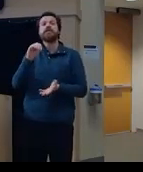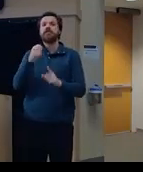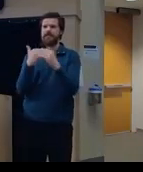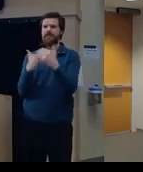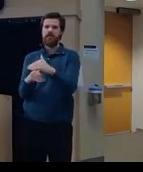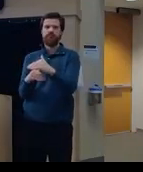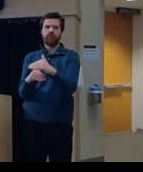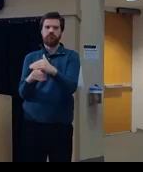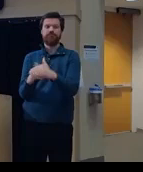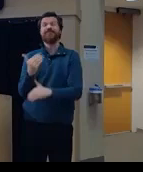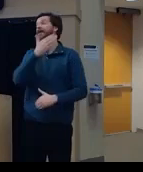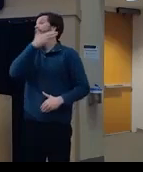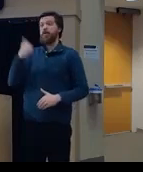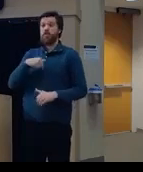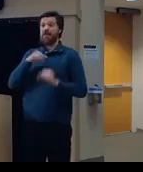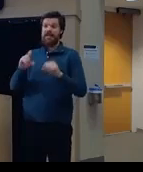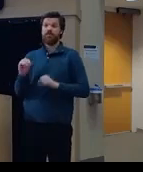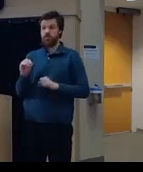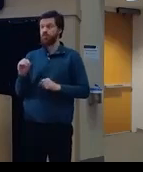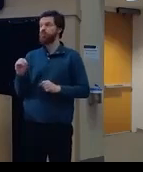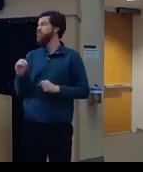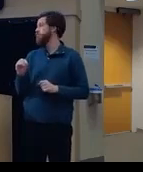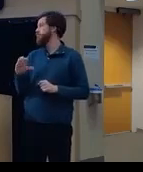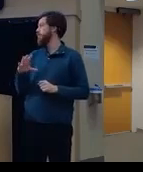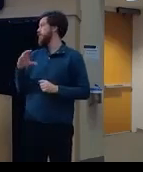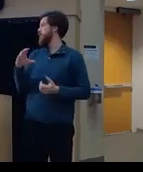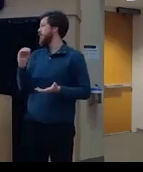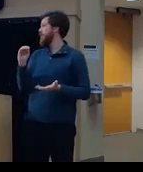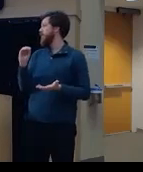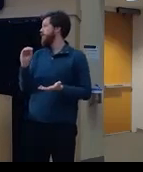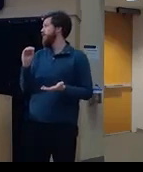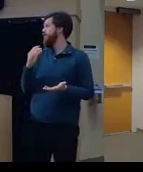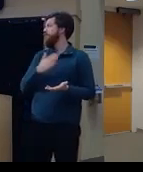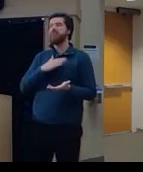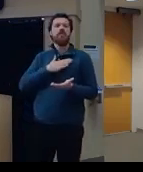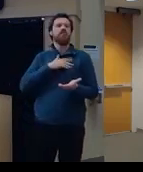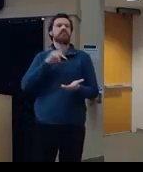so the best we could do and I've learned is I teach a class in my doctoral program uh